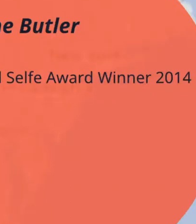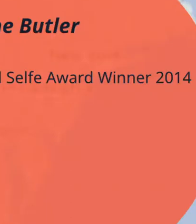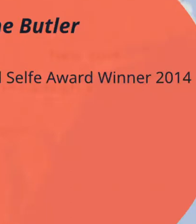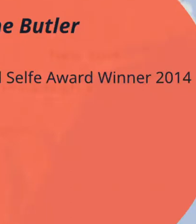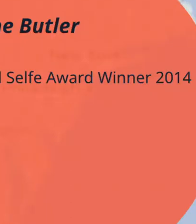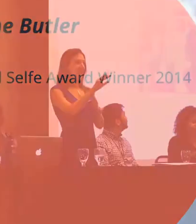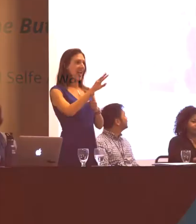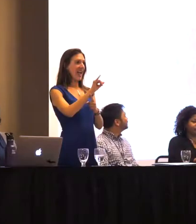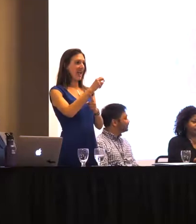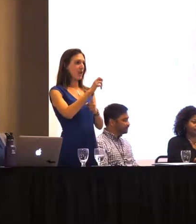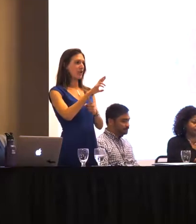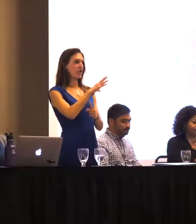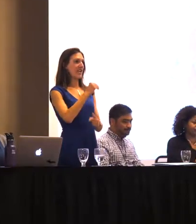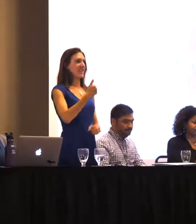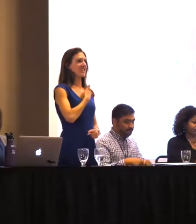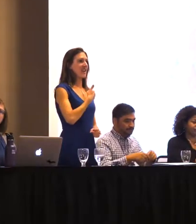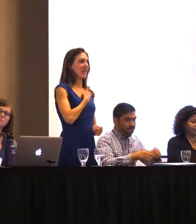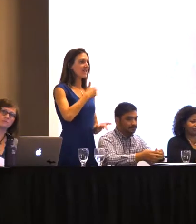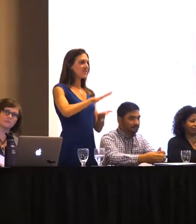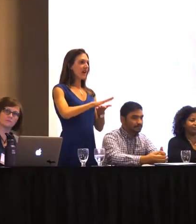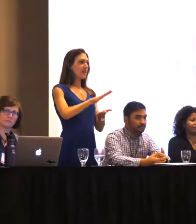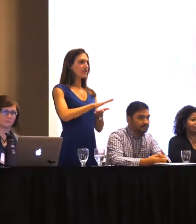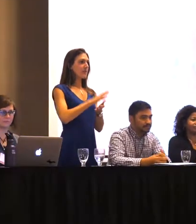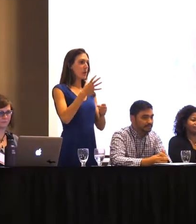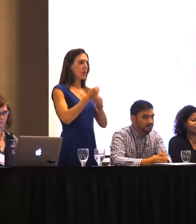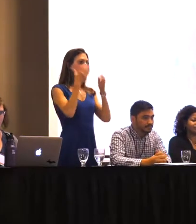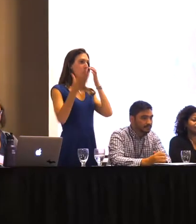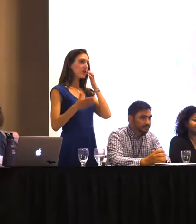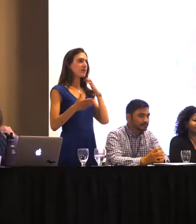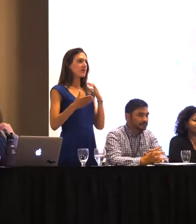When we former Hawisher and Selfe scholarship